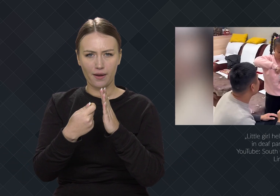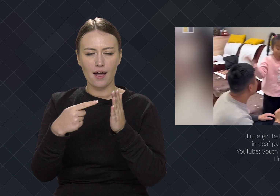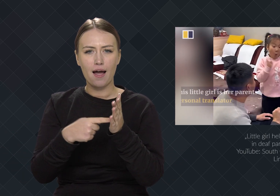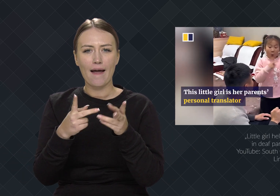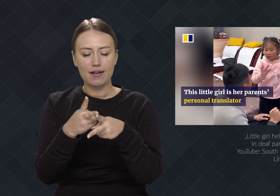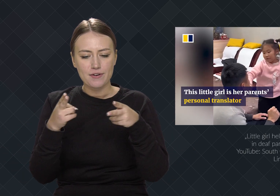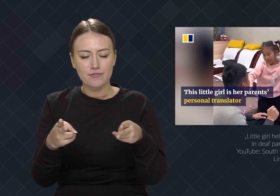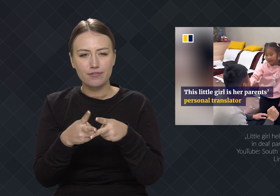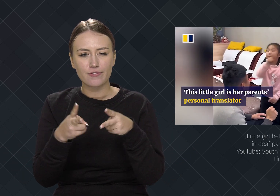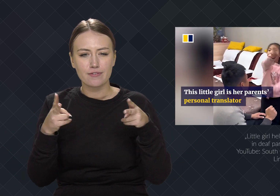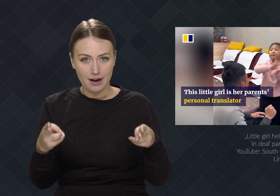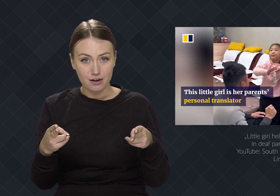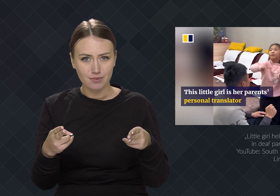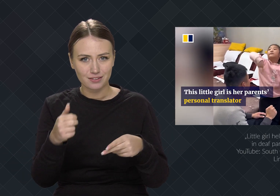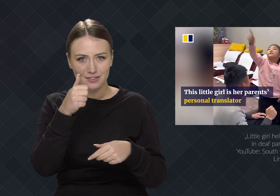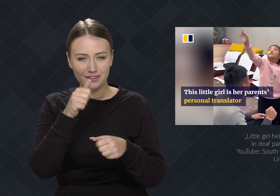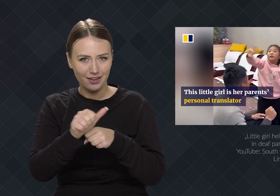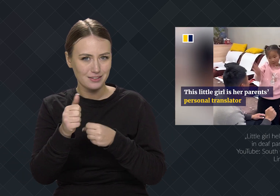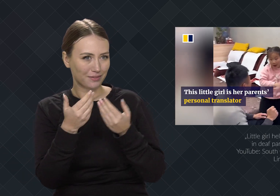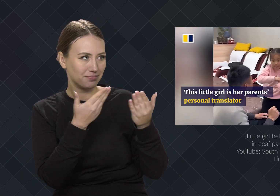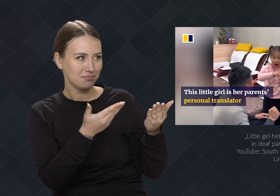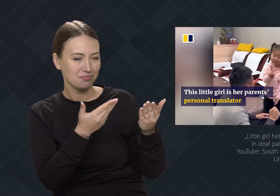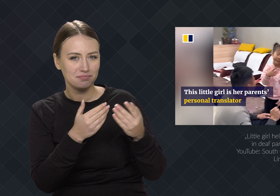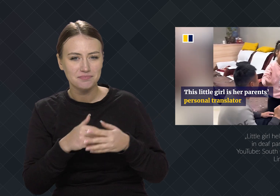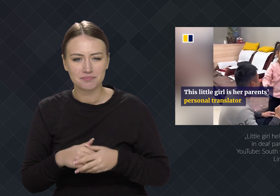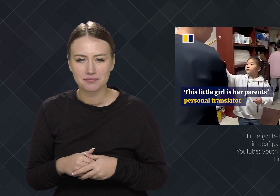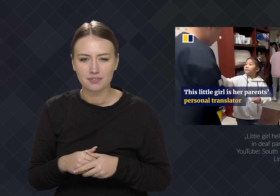parts of which you see here.